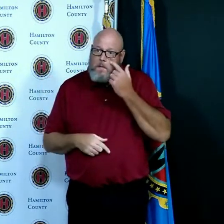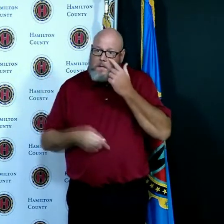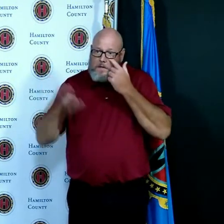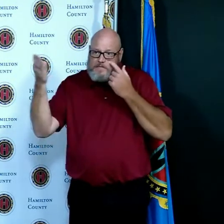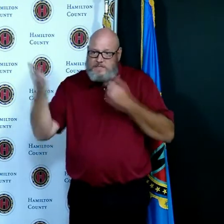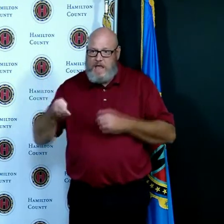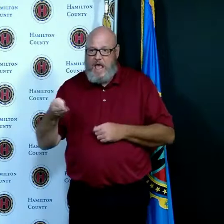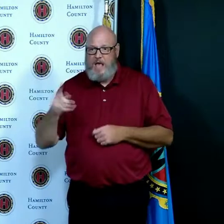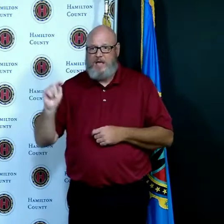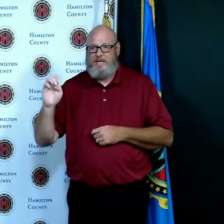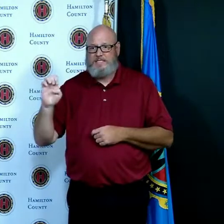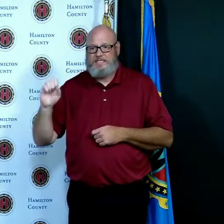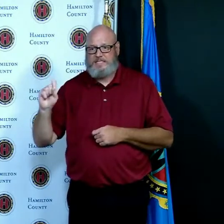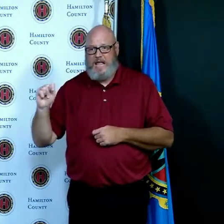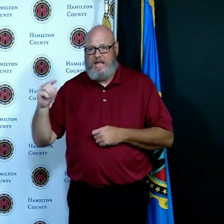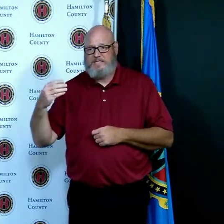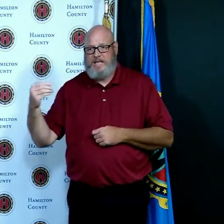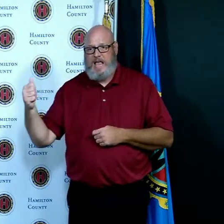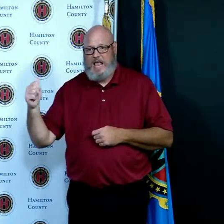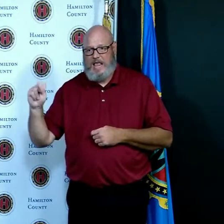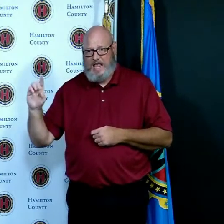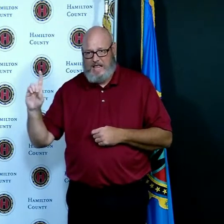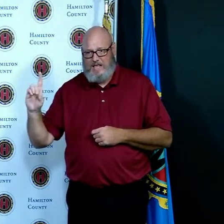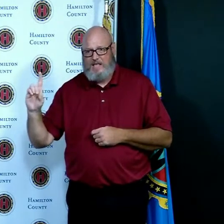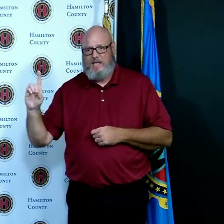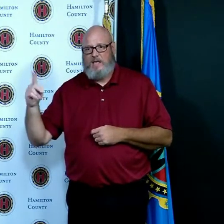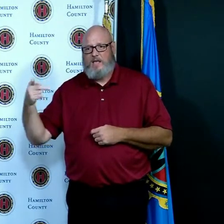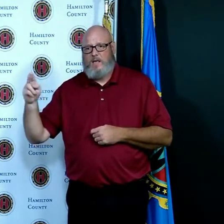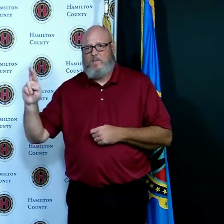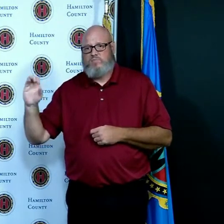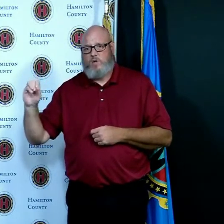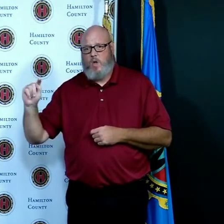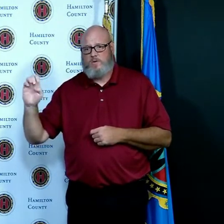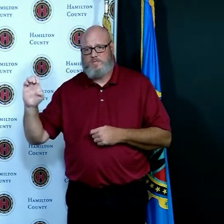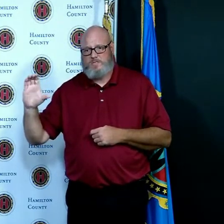locations that are available so that'll include both semi-permanent